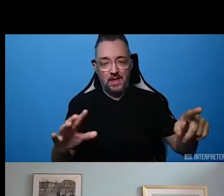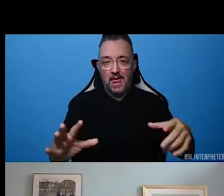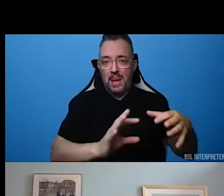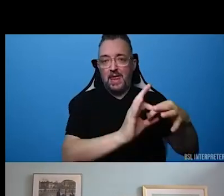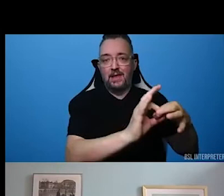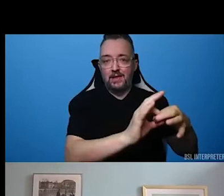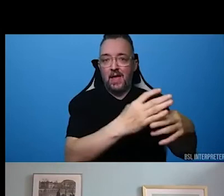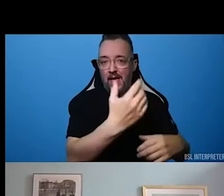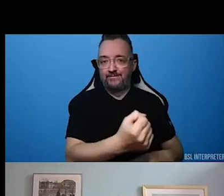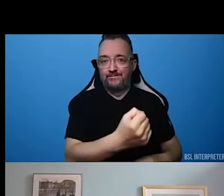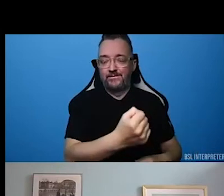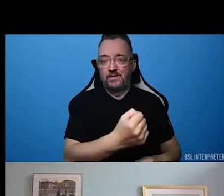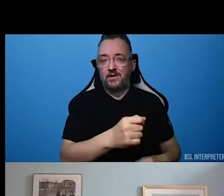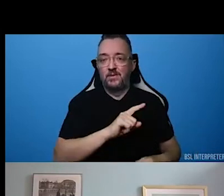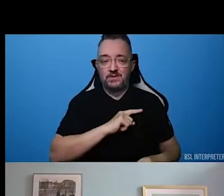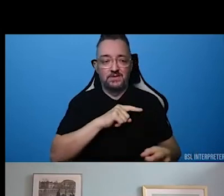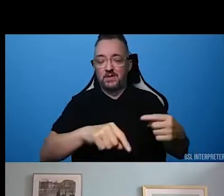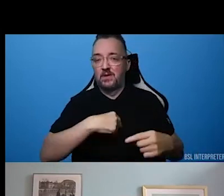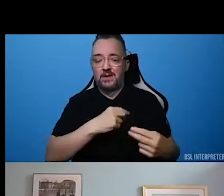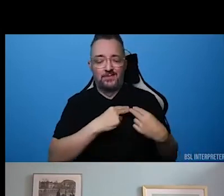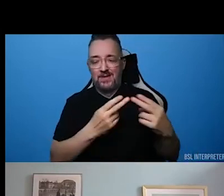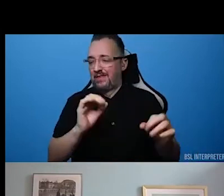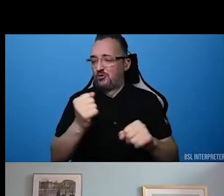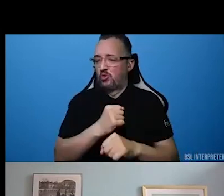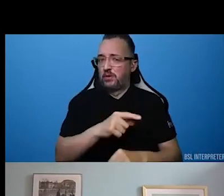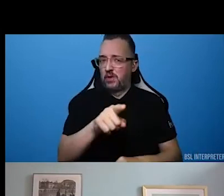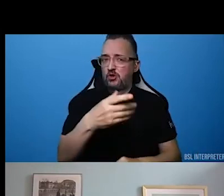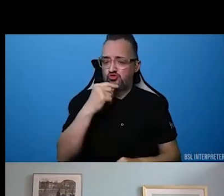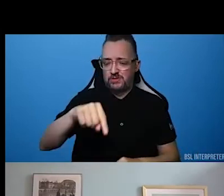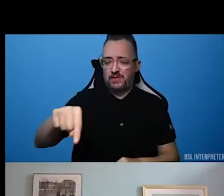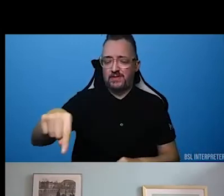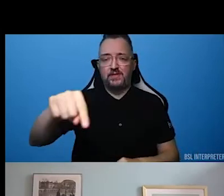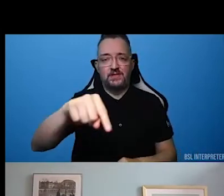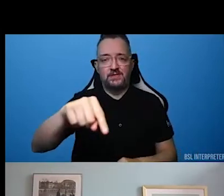that kind of sense of disavowal and distancing. I think certainly when you hear the term slavery